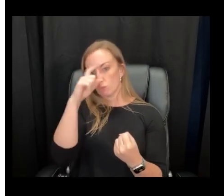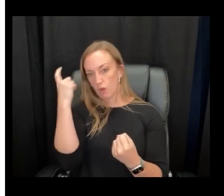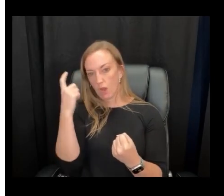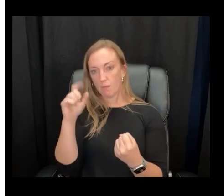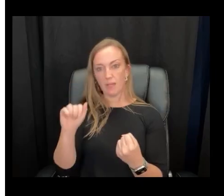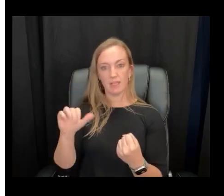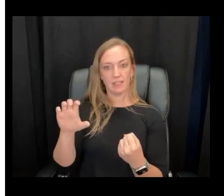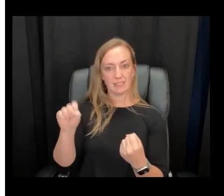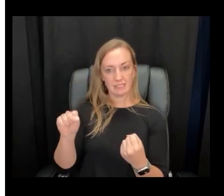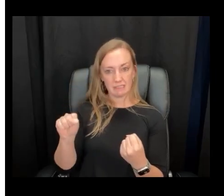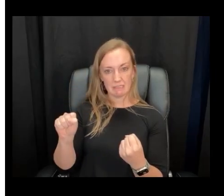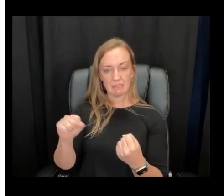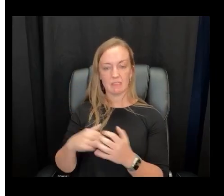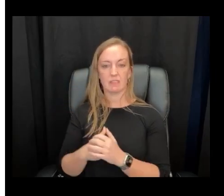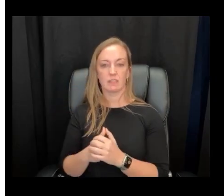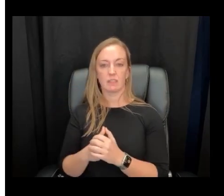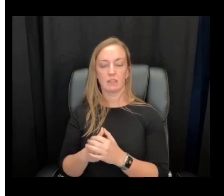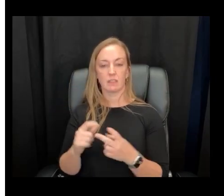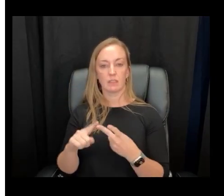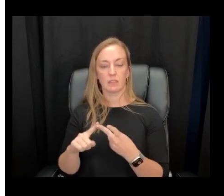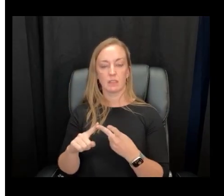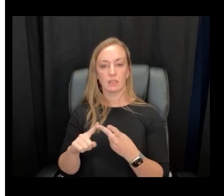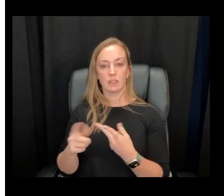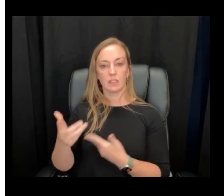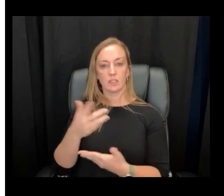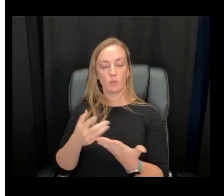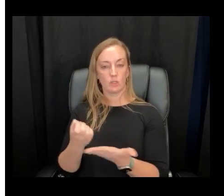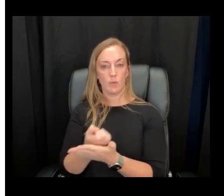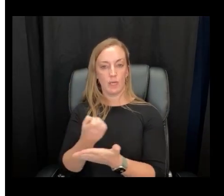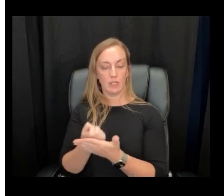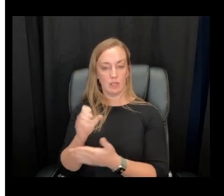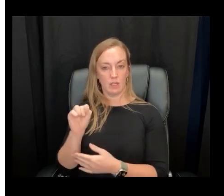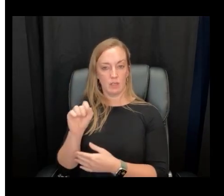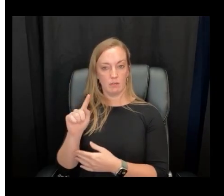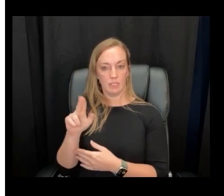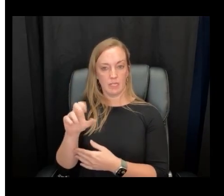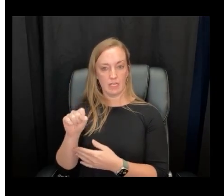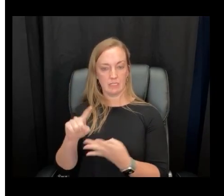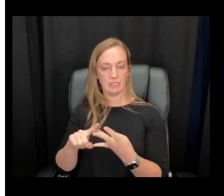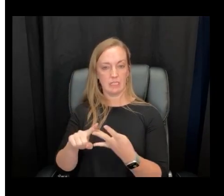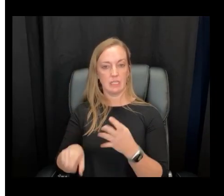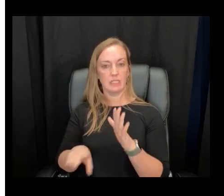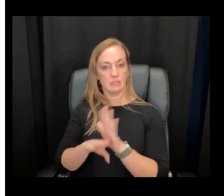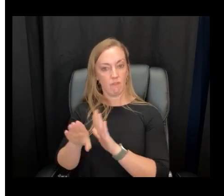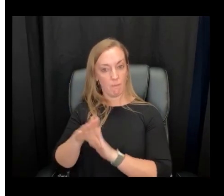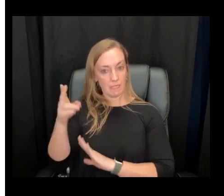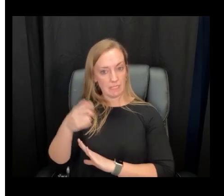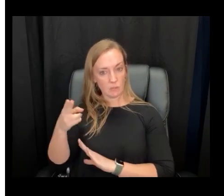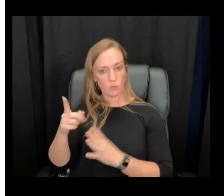trauma, ACEs, socioeconomic status, developmental history,